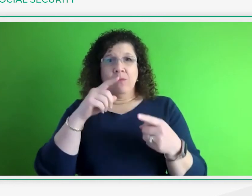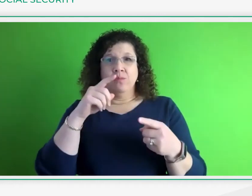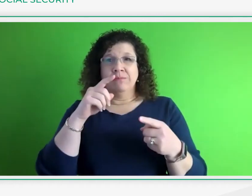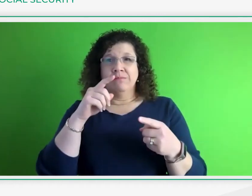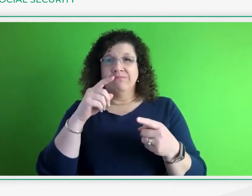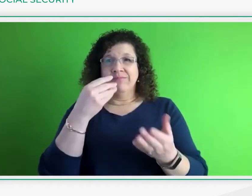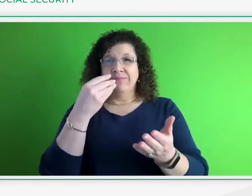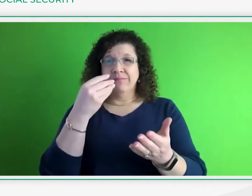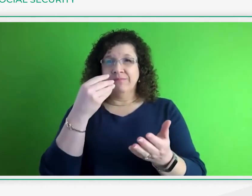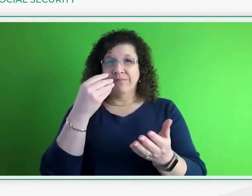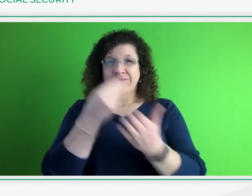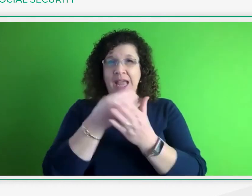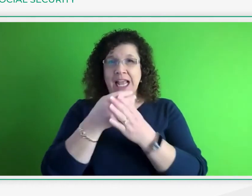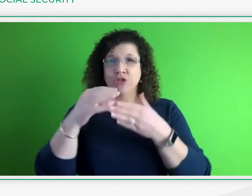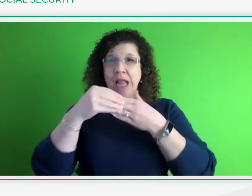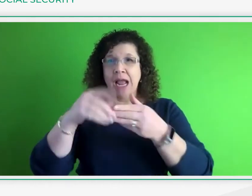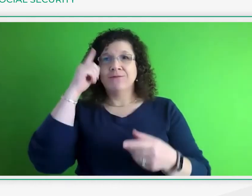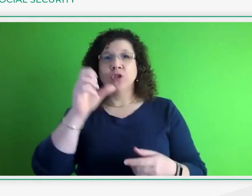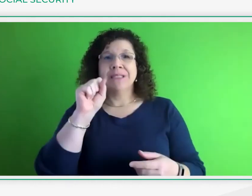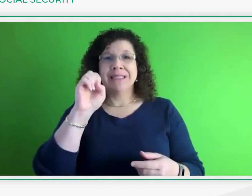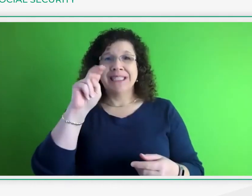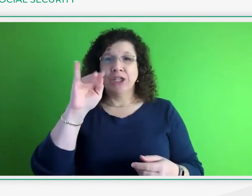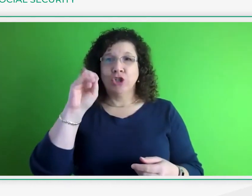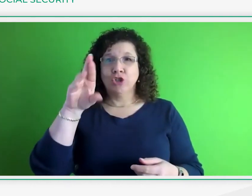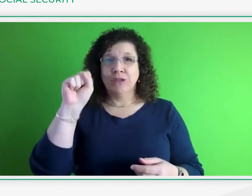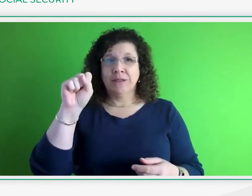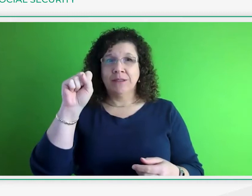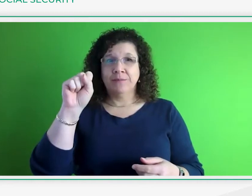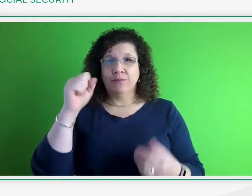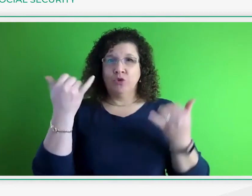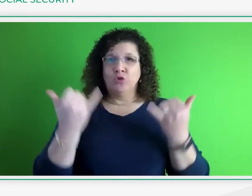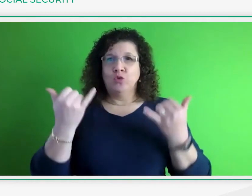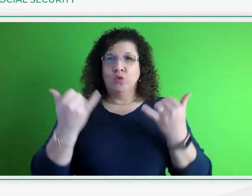You'll see on the slide it's about Financial Guidance for Seniors.